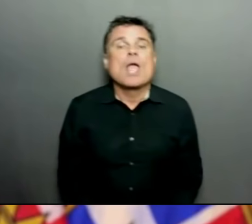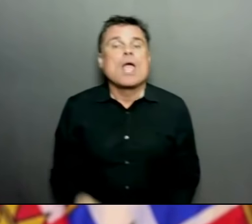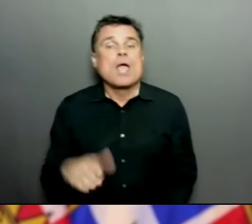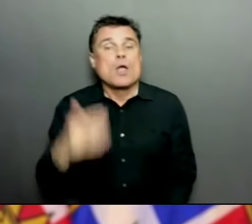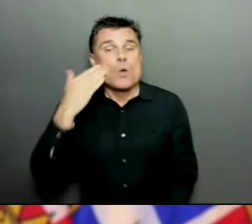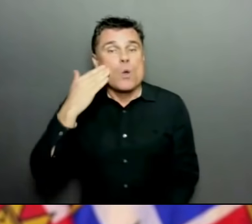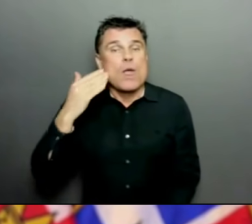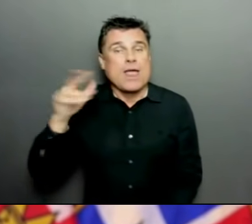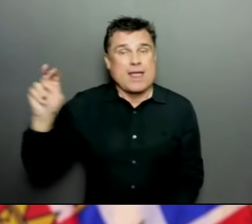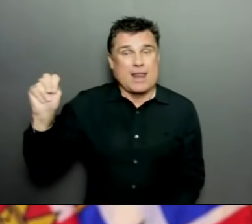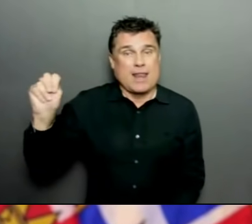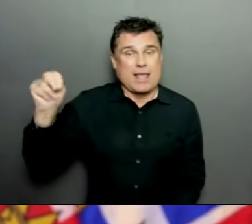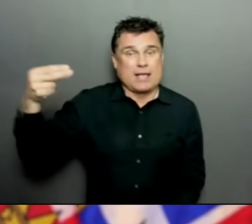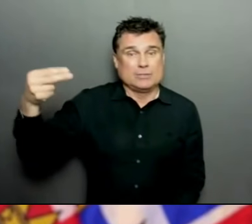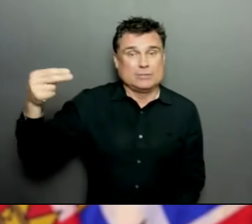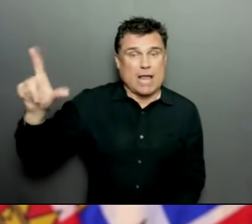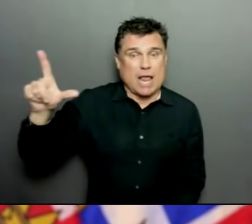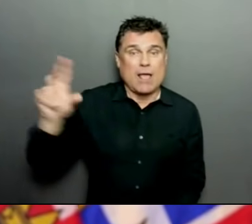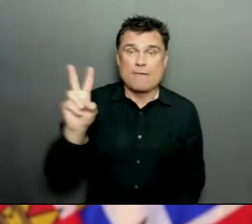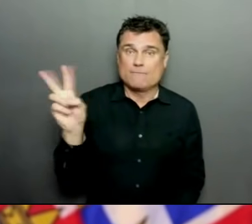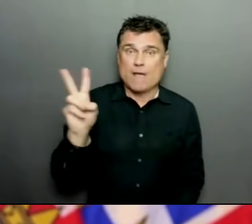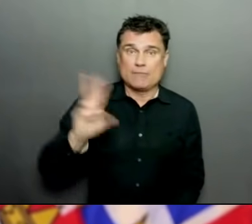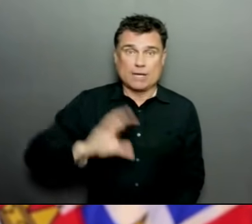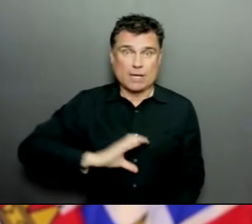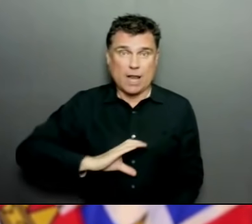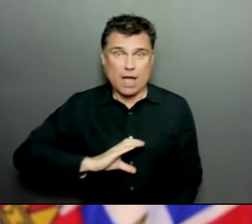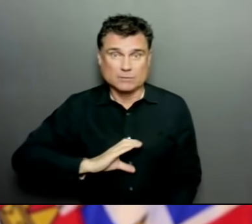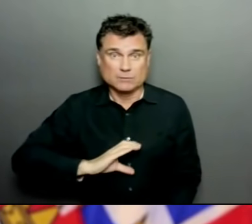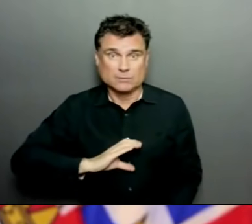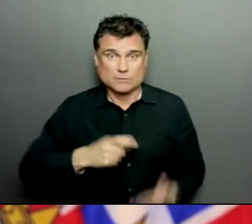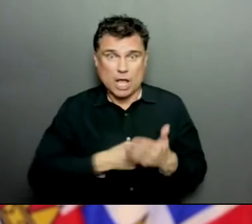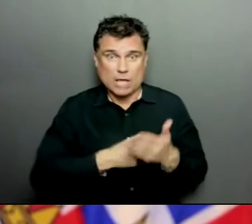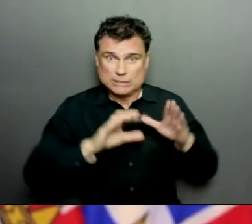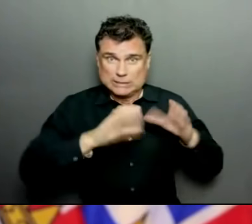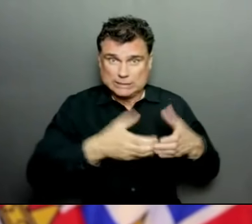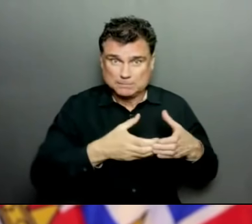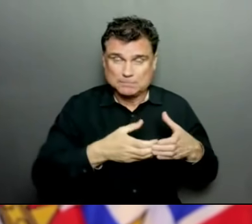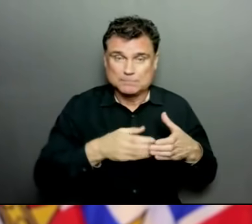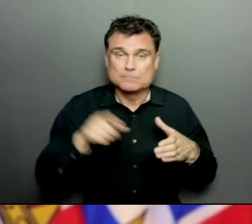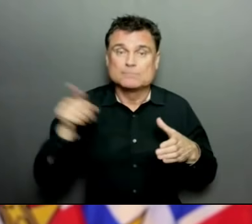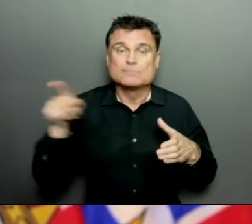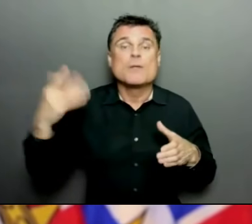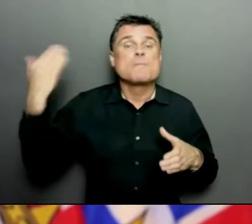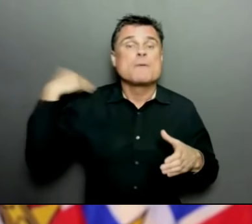the NHL and the Canucks in particular have a proven record of doing the right things and